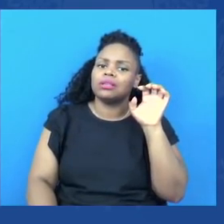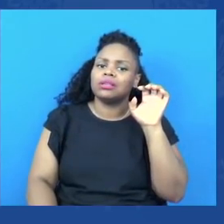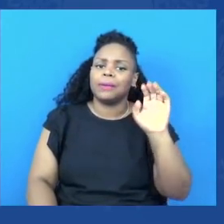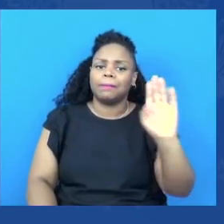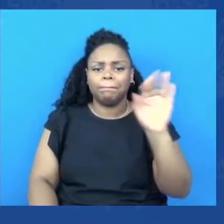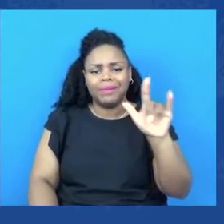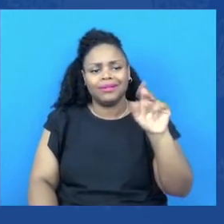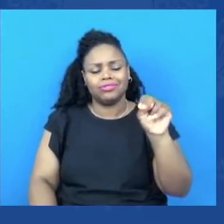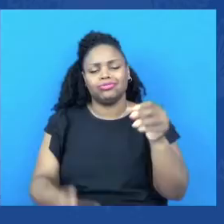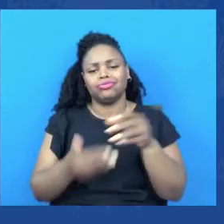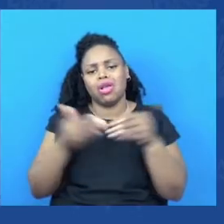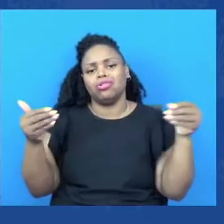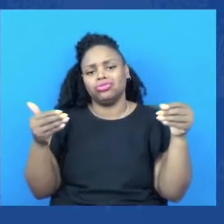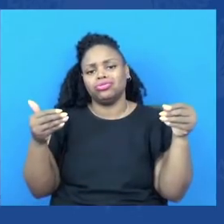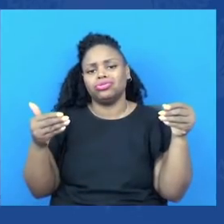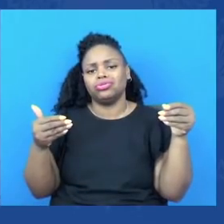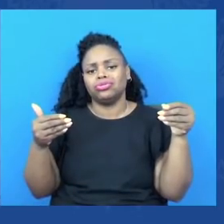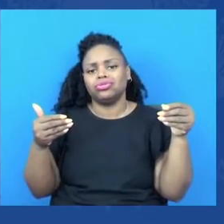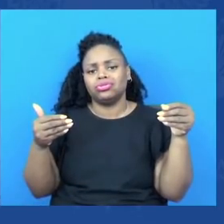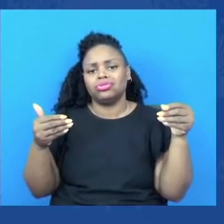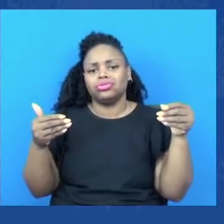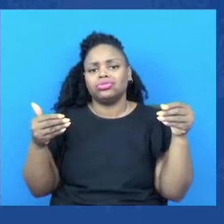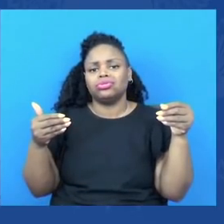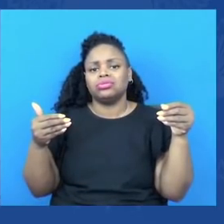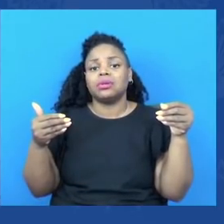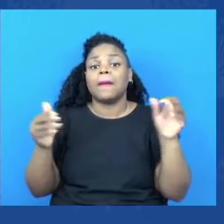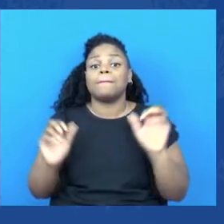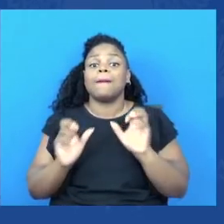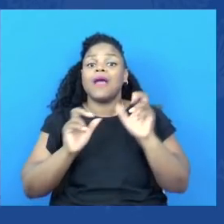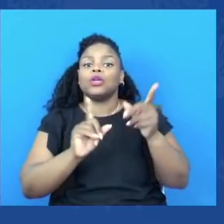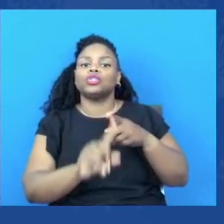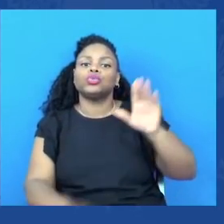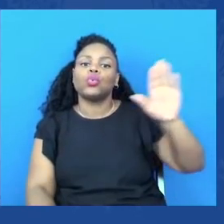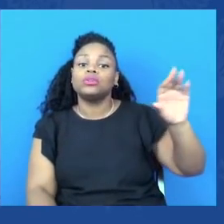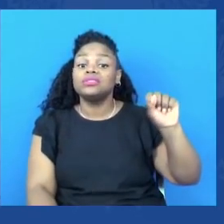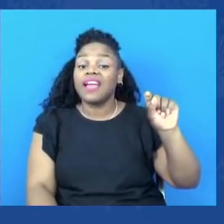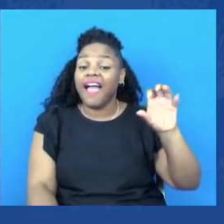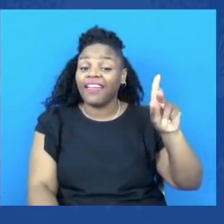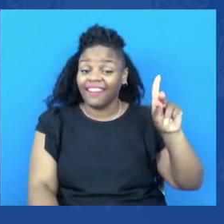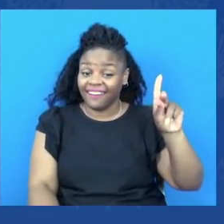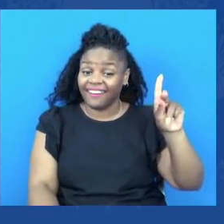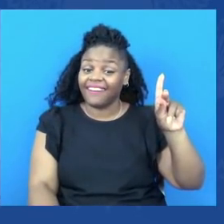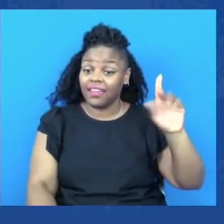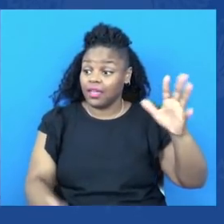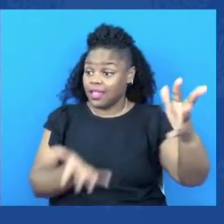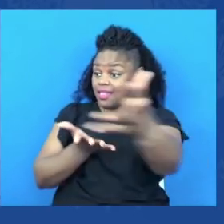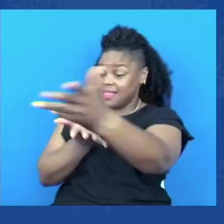$56 billion more than what they spent on all research and development over that same period of time.